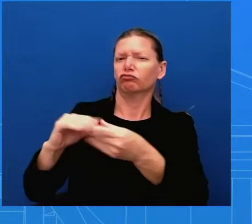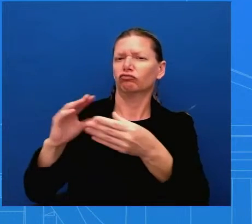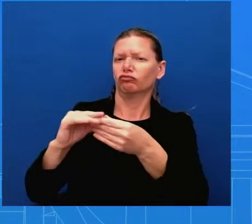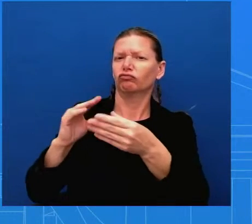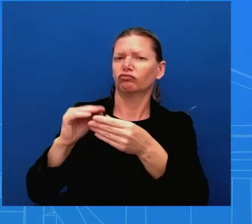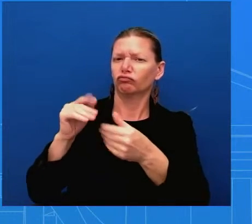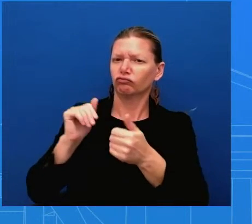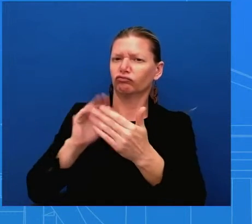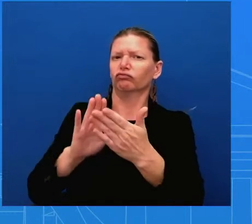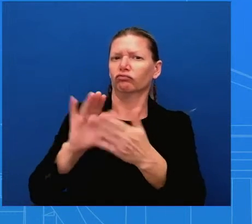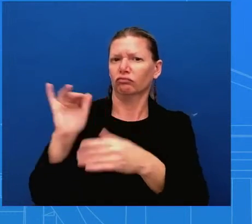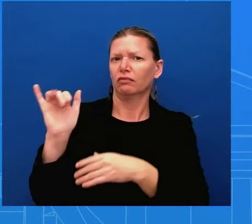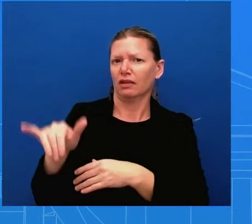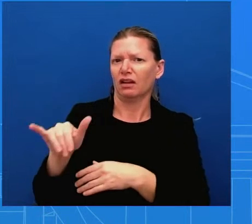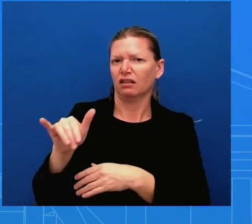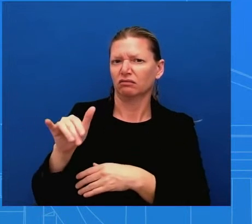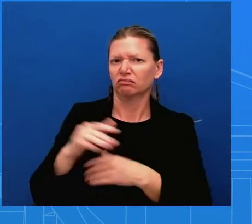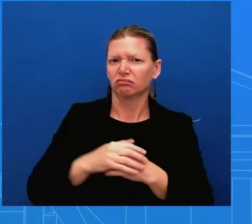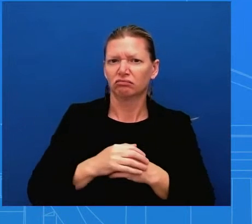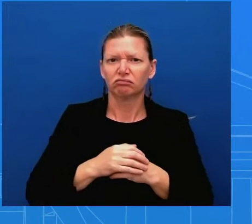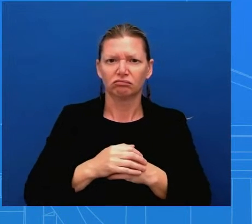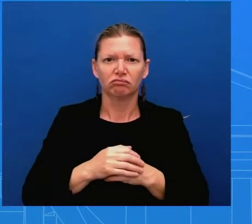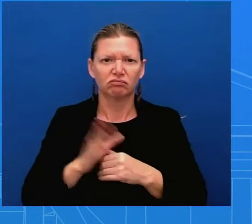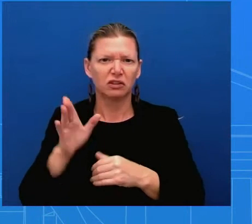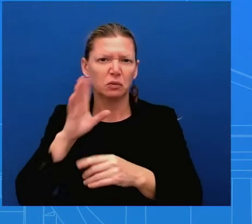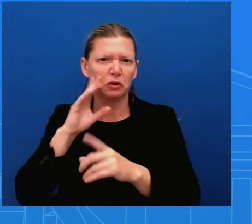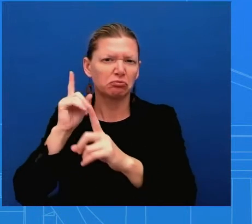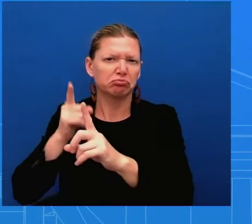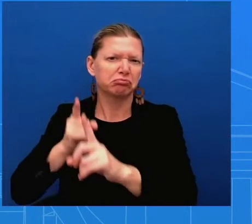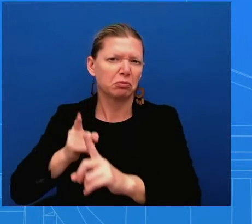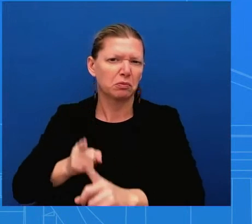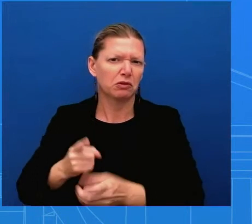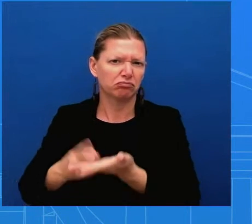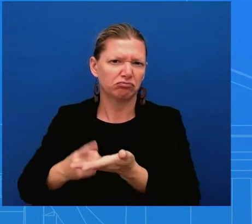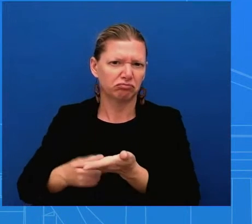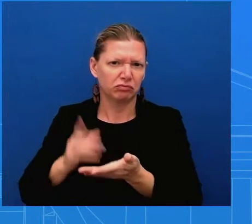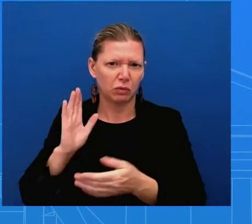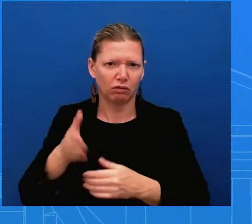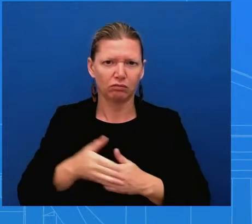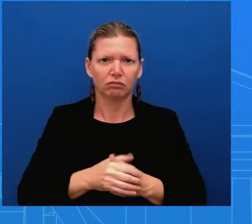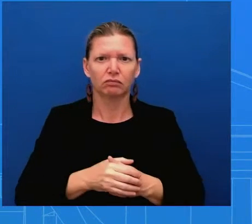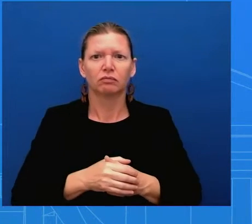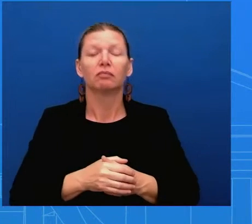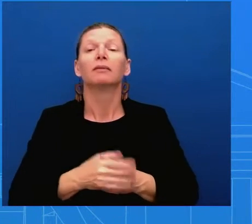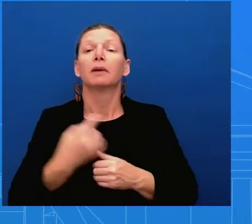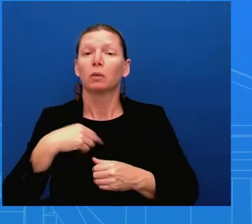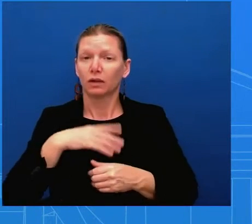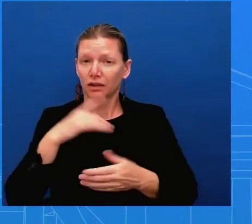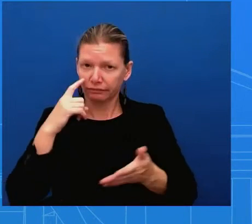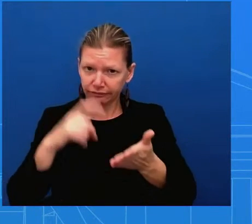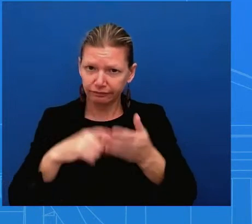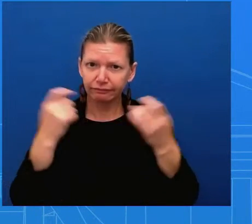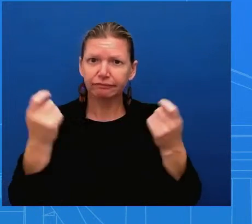we are indeed commemorating the landmark Browd [Brown] v. Board of Education. And so, that's something.